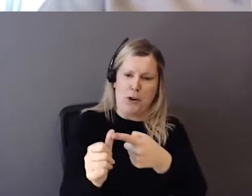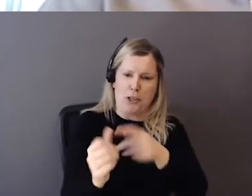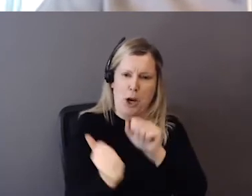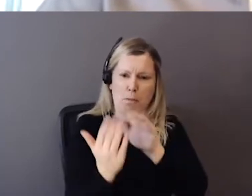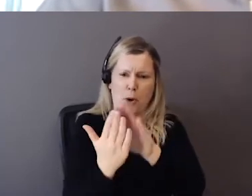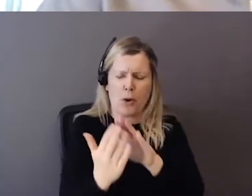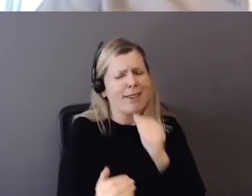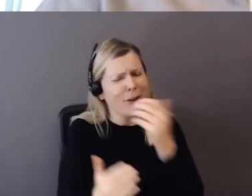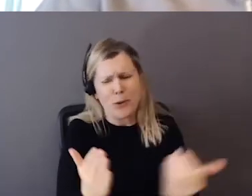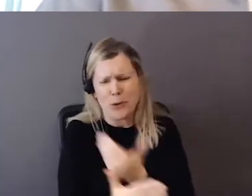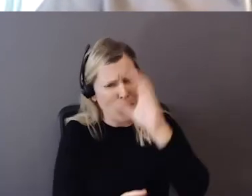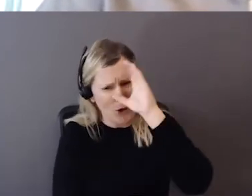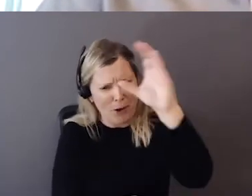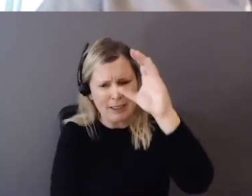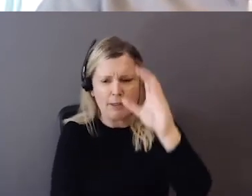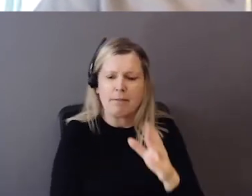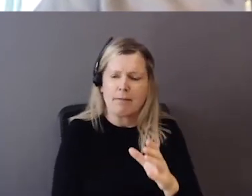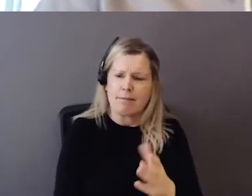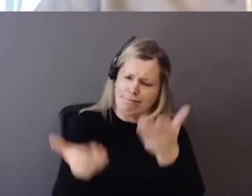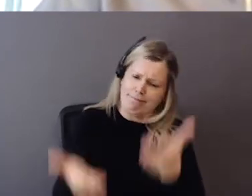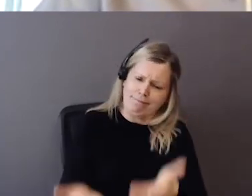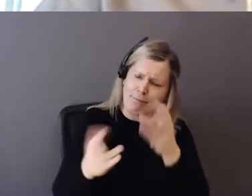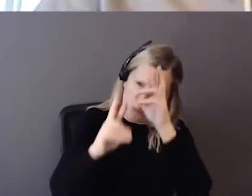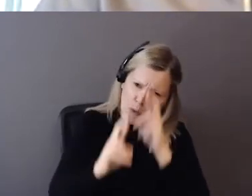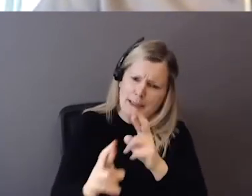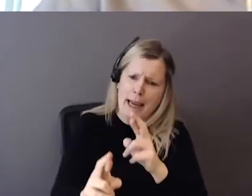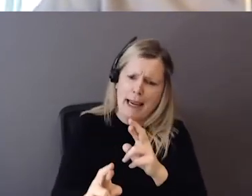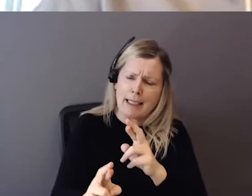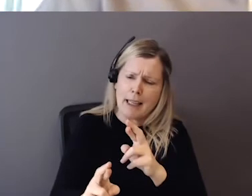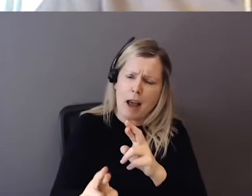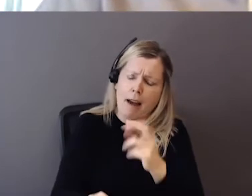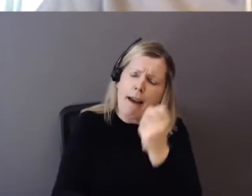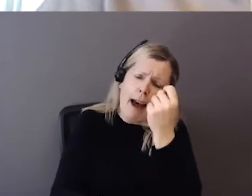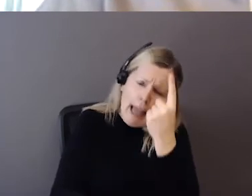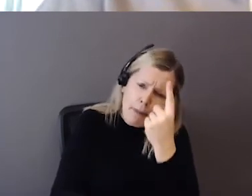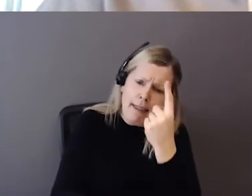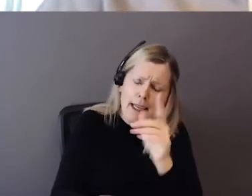science treating people with respect, a little bit of empathy and as human beings